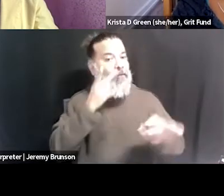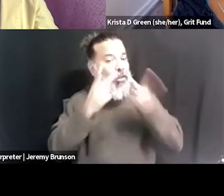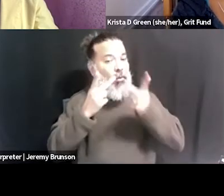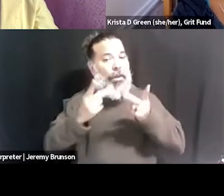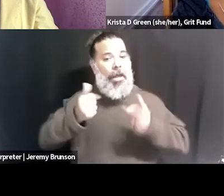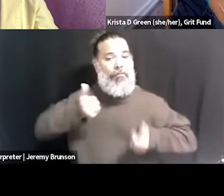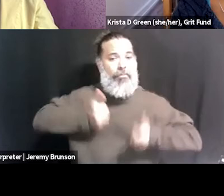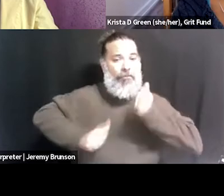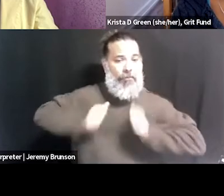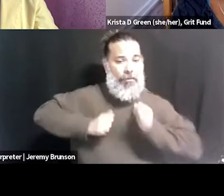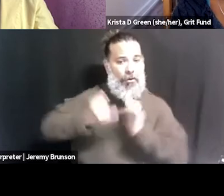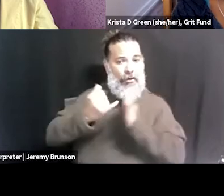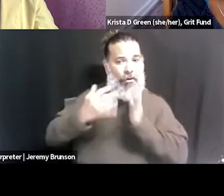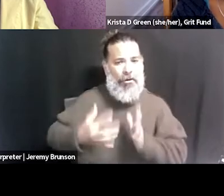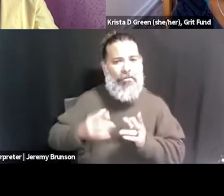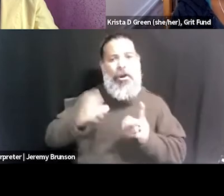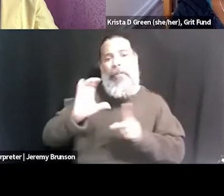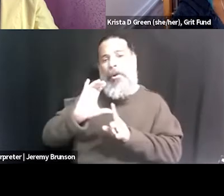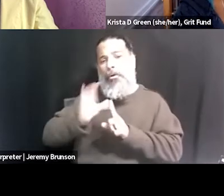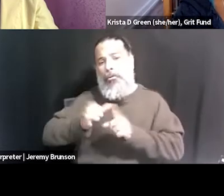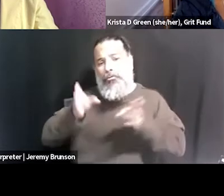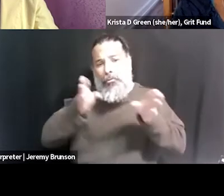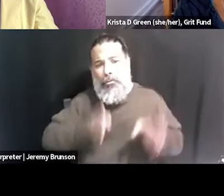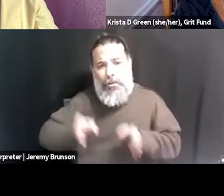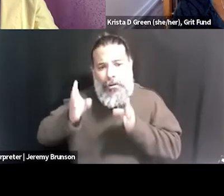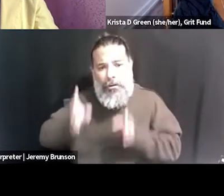but also cultural organizers and collective.